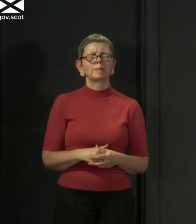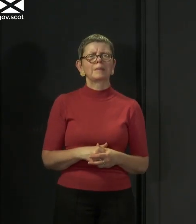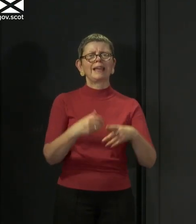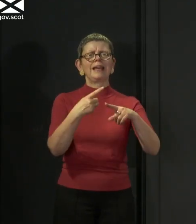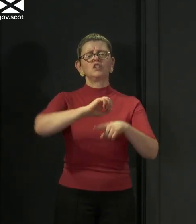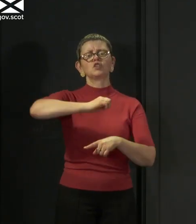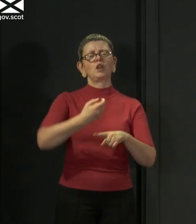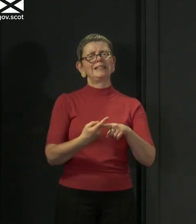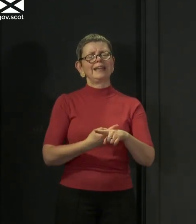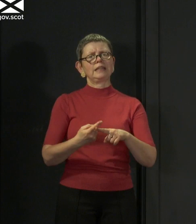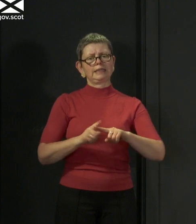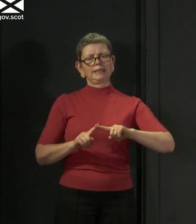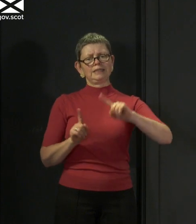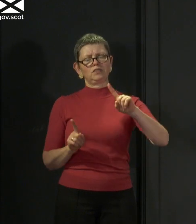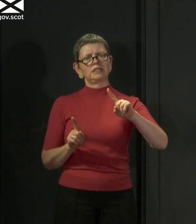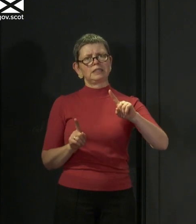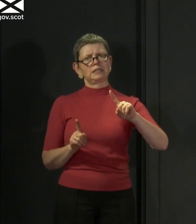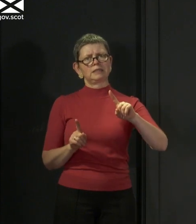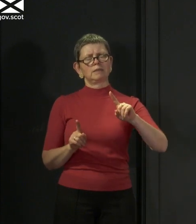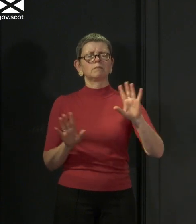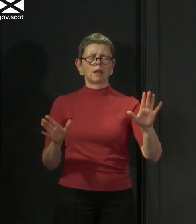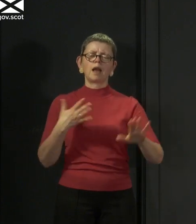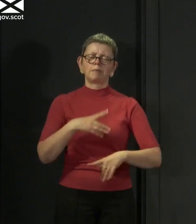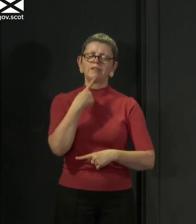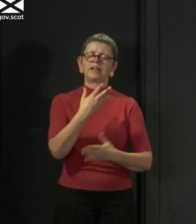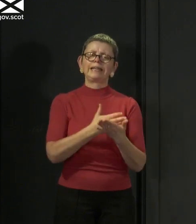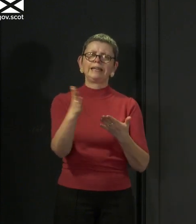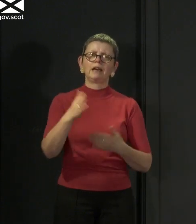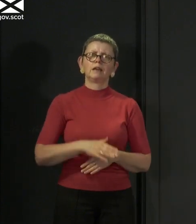I've made very clear my view, we have to do in Scotland what the data tells us is necessary